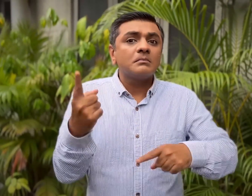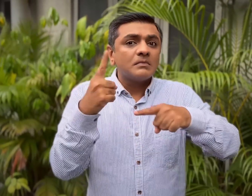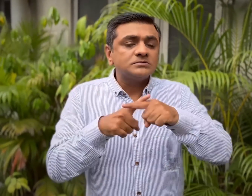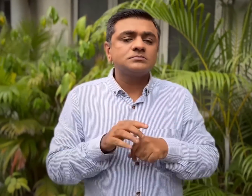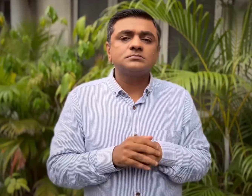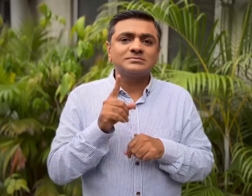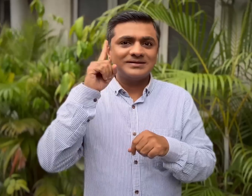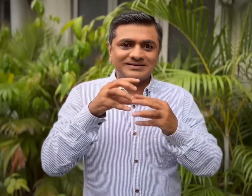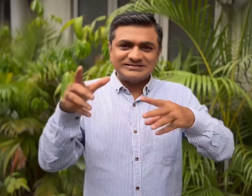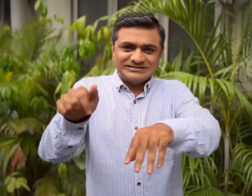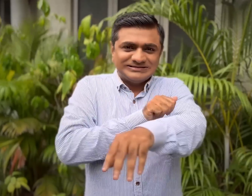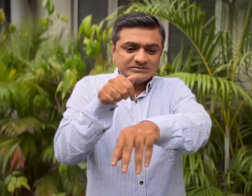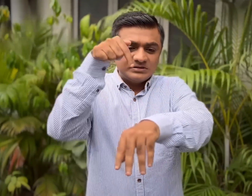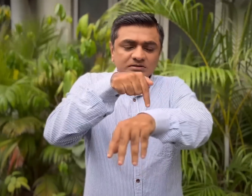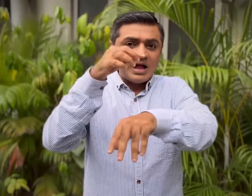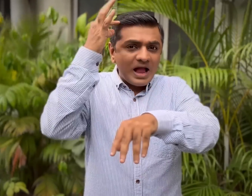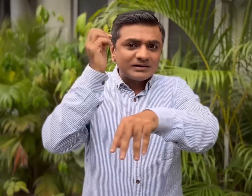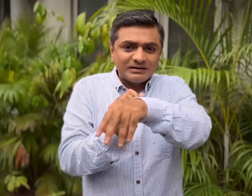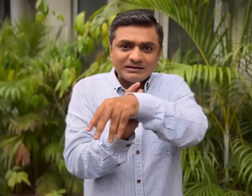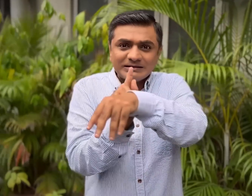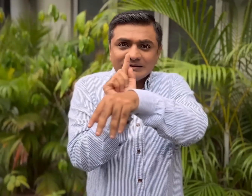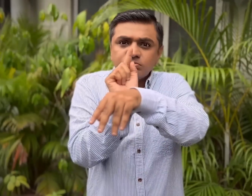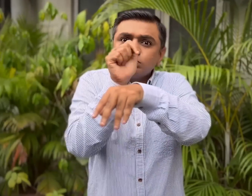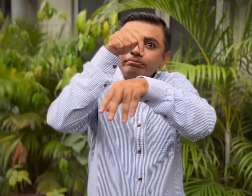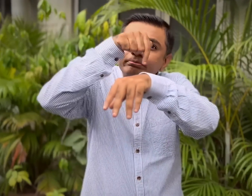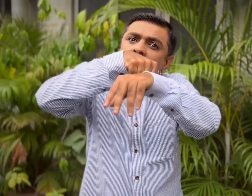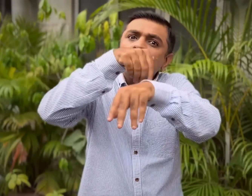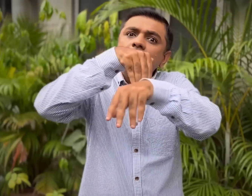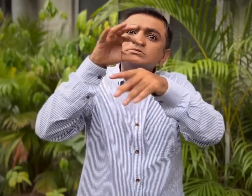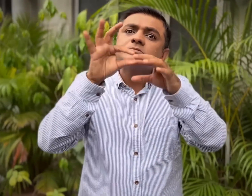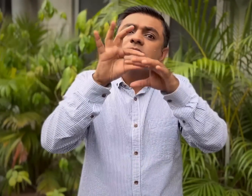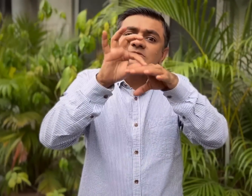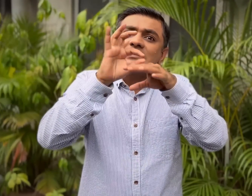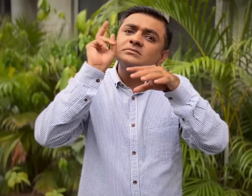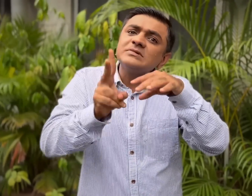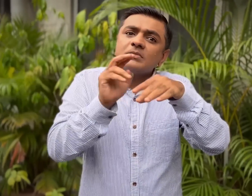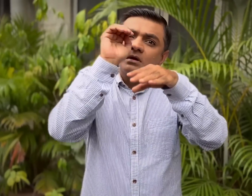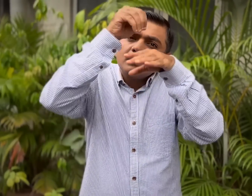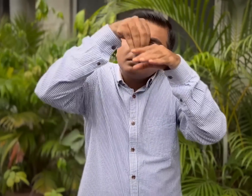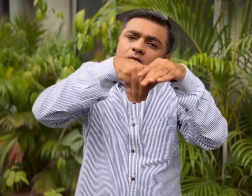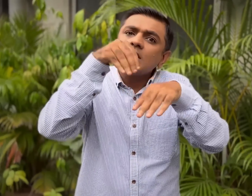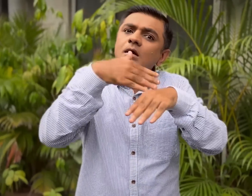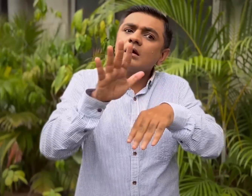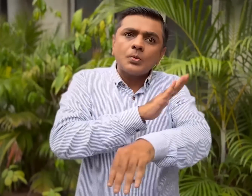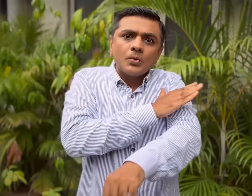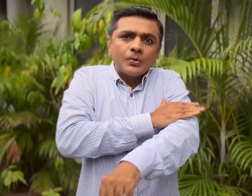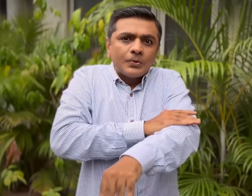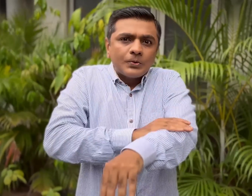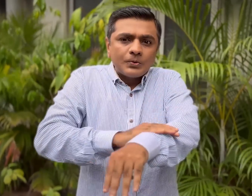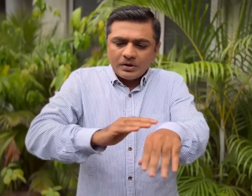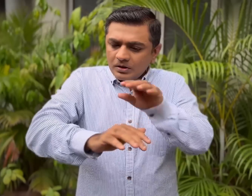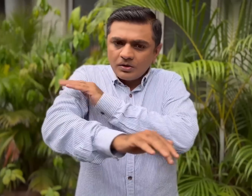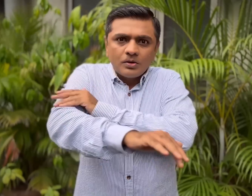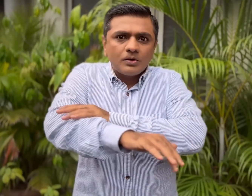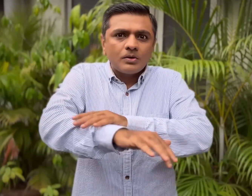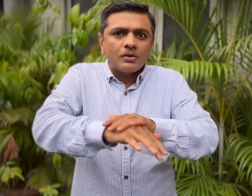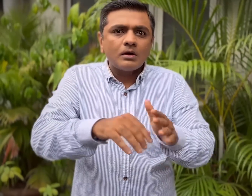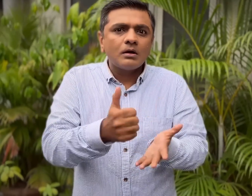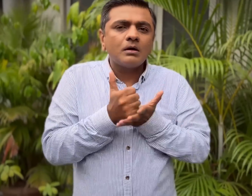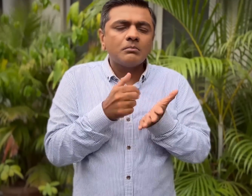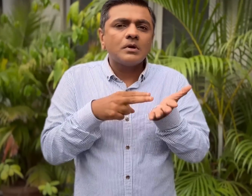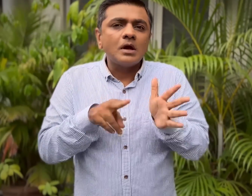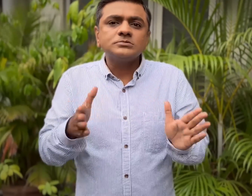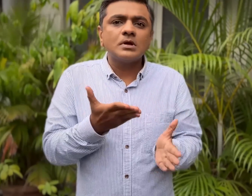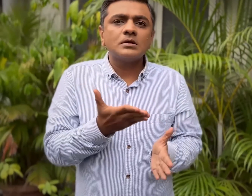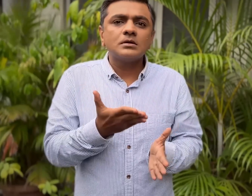It clears hair follicles and prevents ingrown hair.